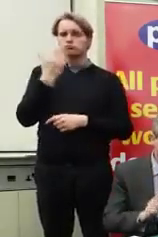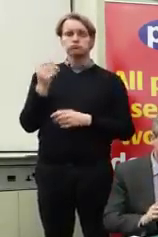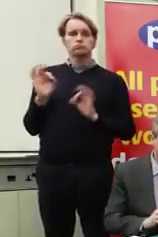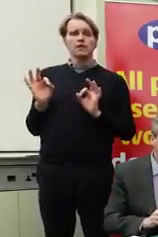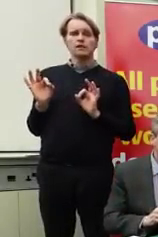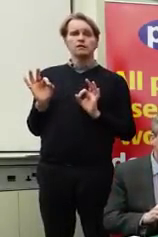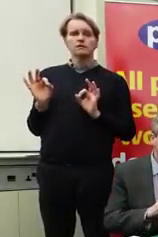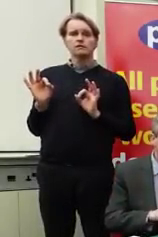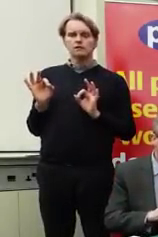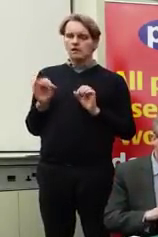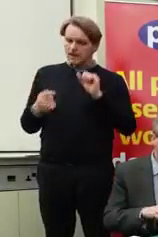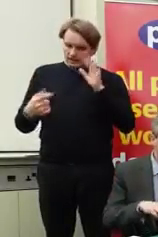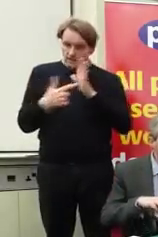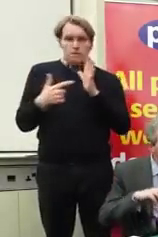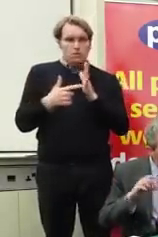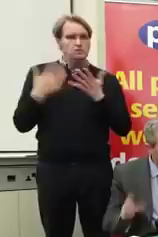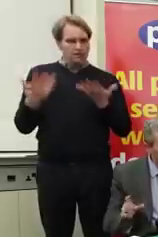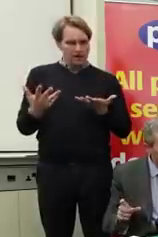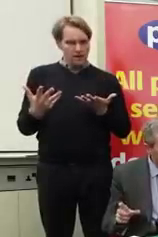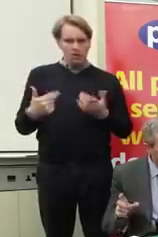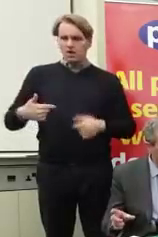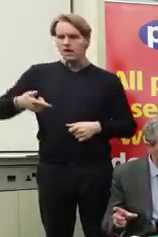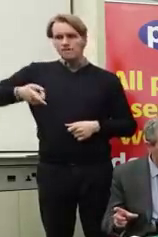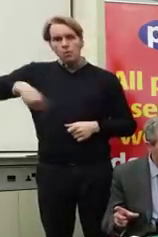important for us is that we know if we need a pay rise above inflation and